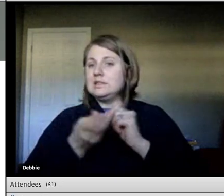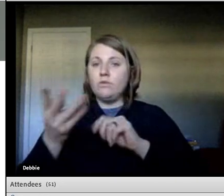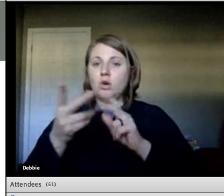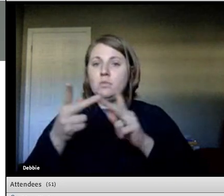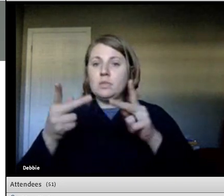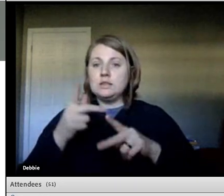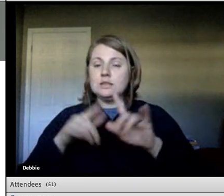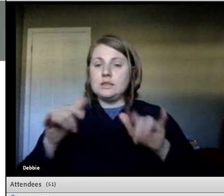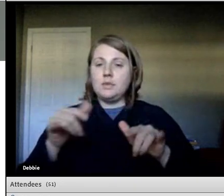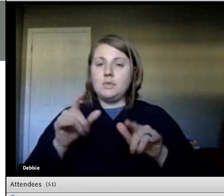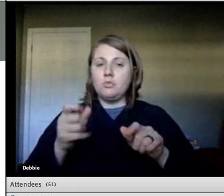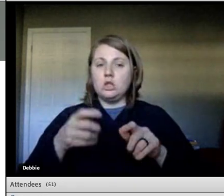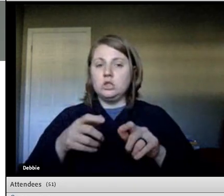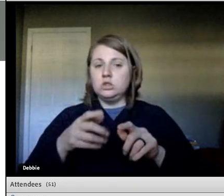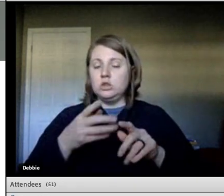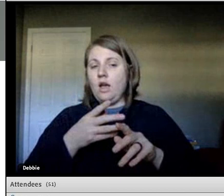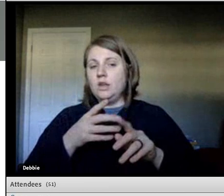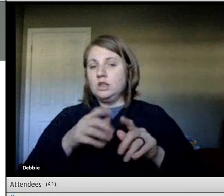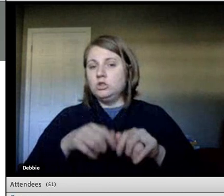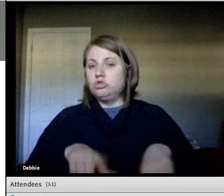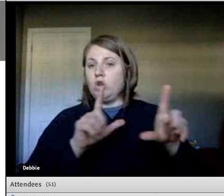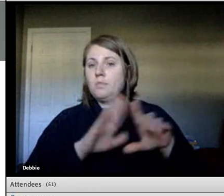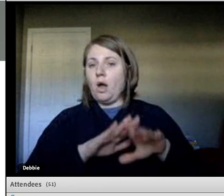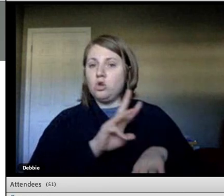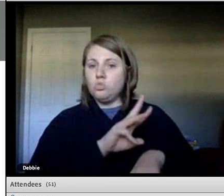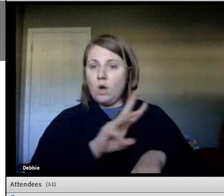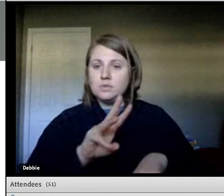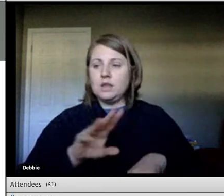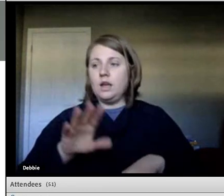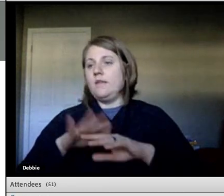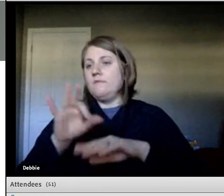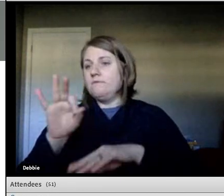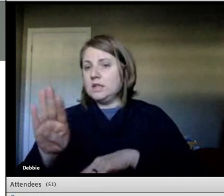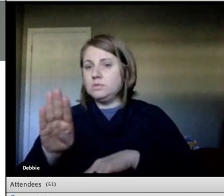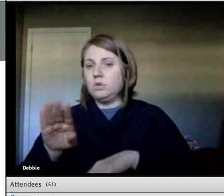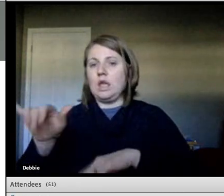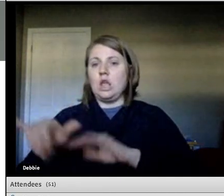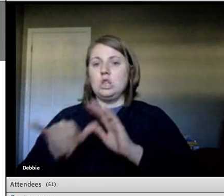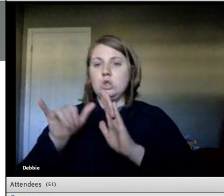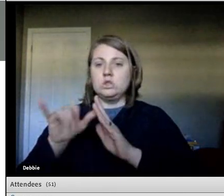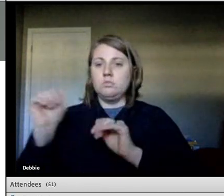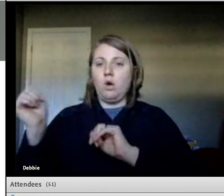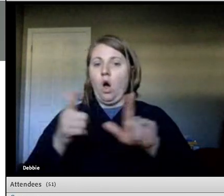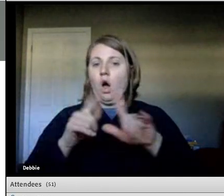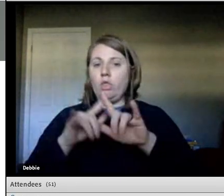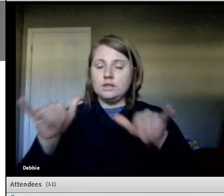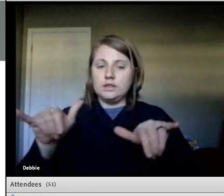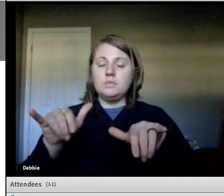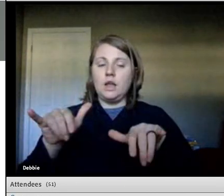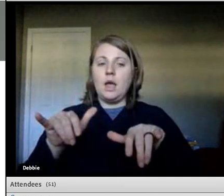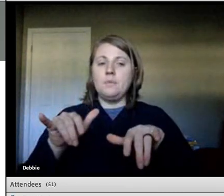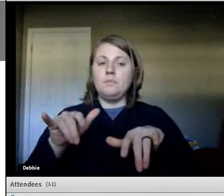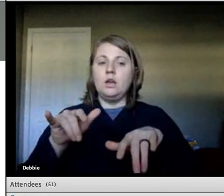You can have it streaming at YouTube, all simultaneously, whereas otherwise you're sort of platform-dependent,